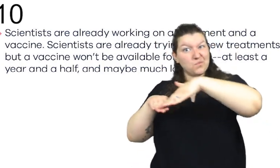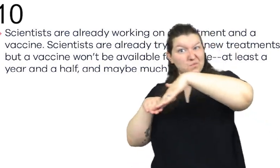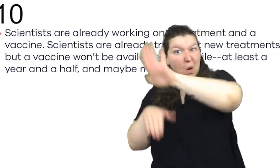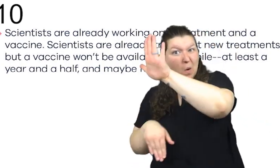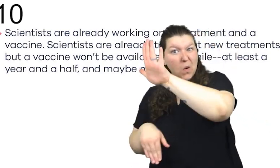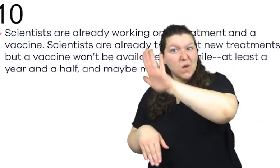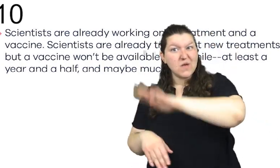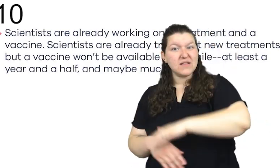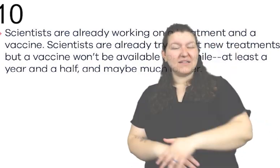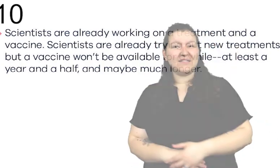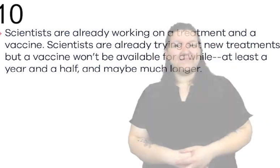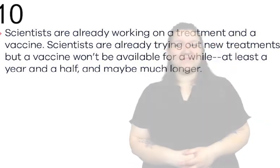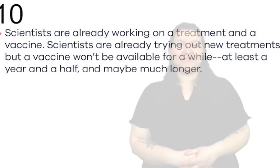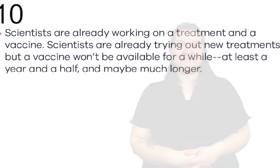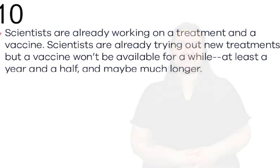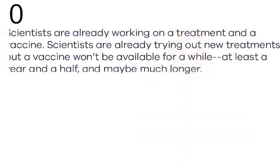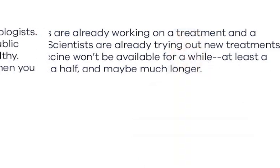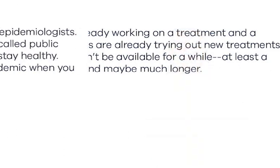and maybe much longer.